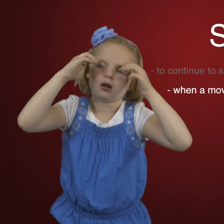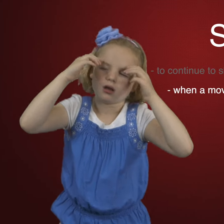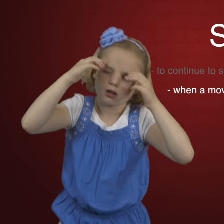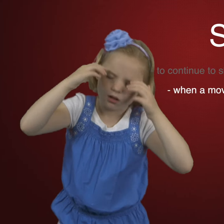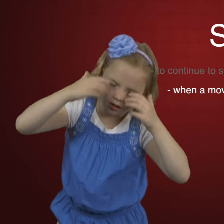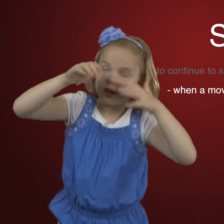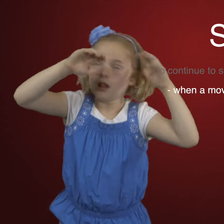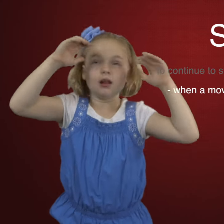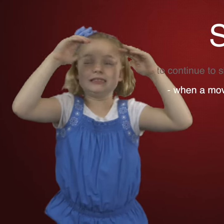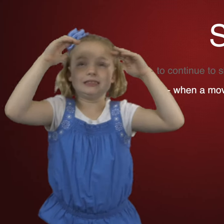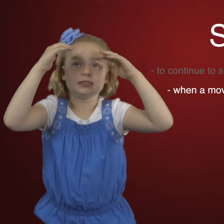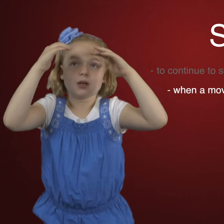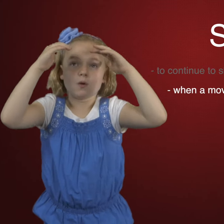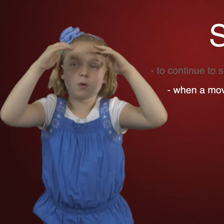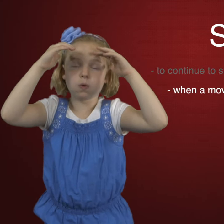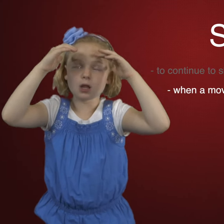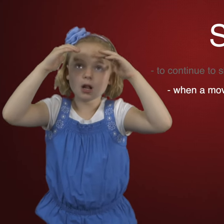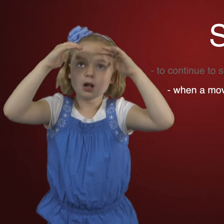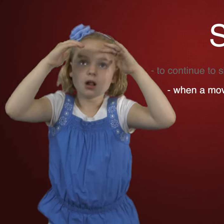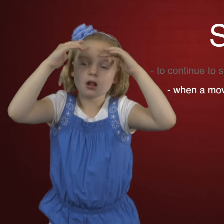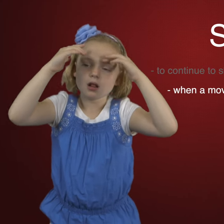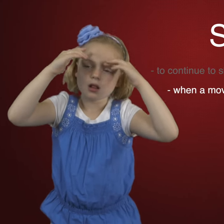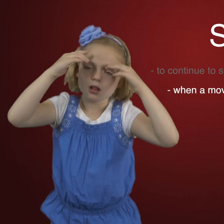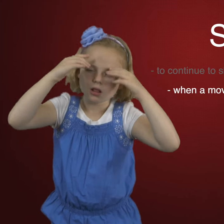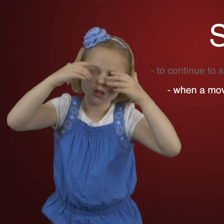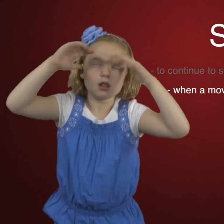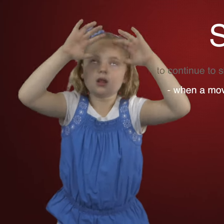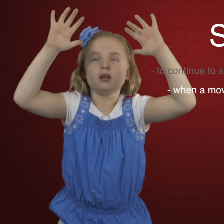you're having to fight to stay awake to watch the movie